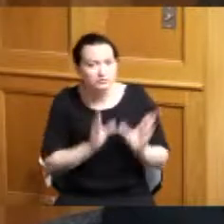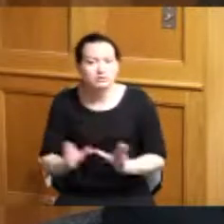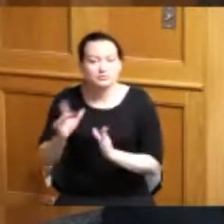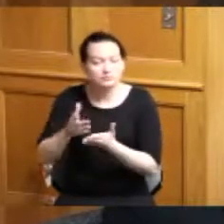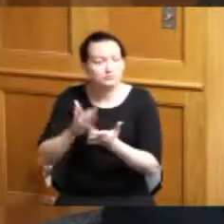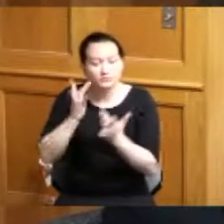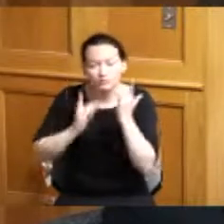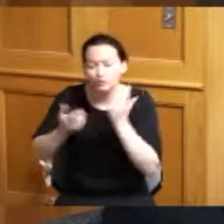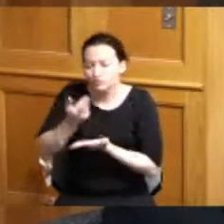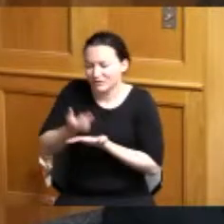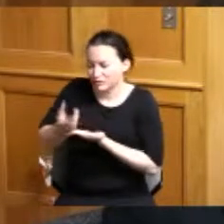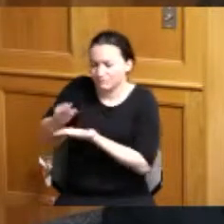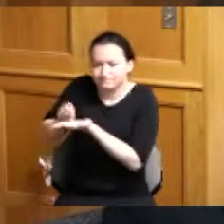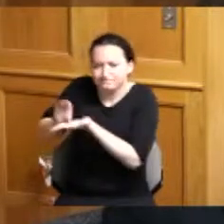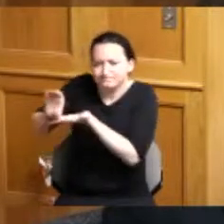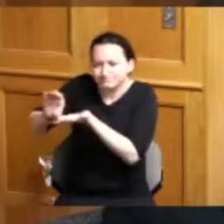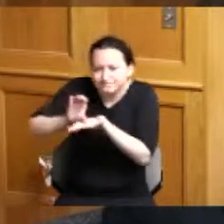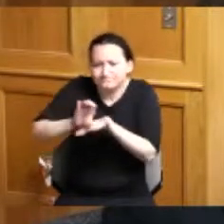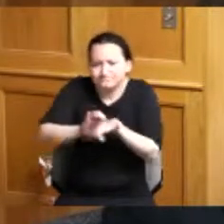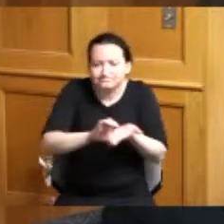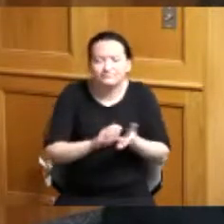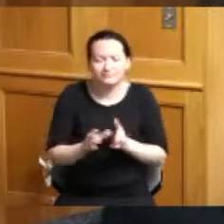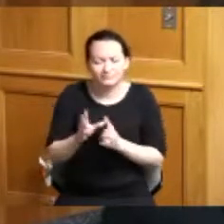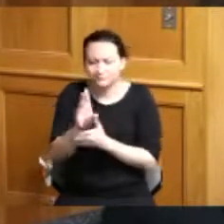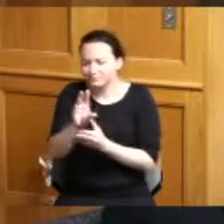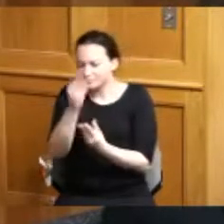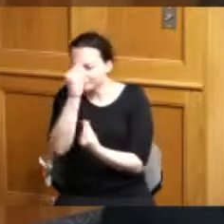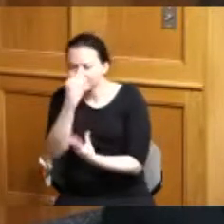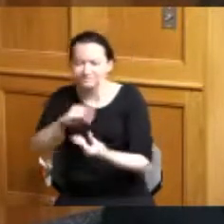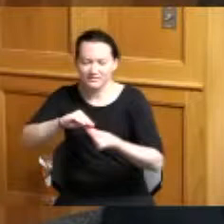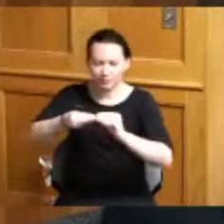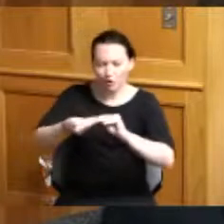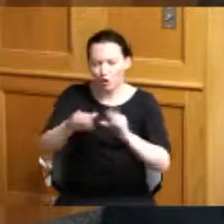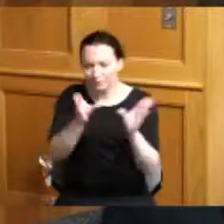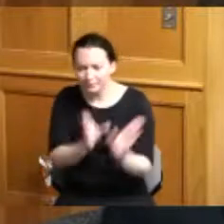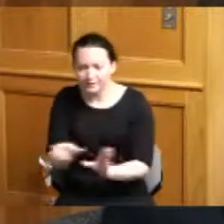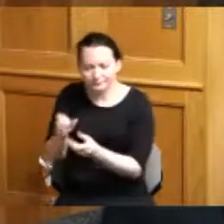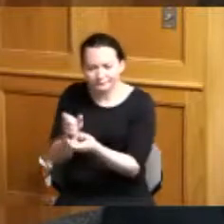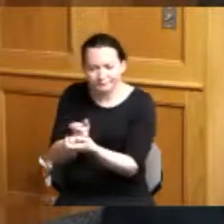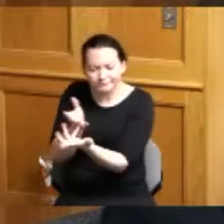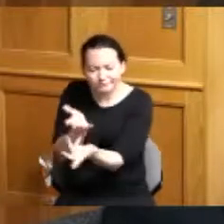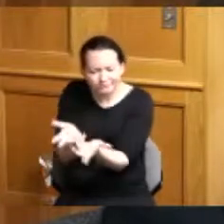resources using data to drive planning and marked improvement in the delivery of services in our